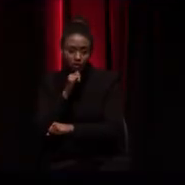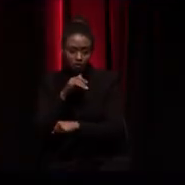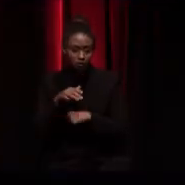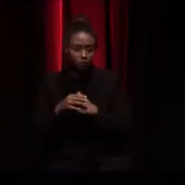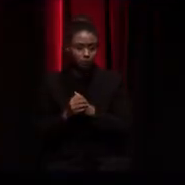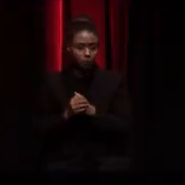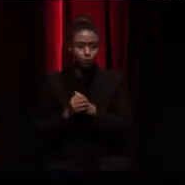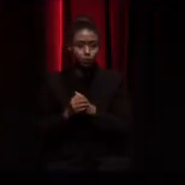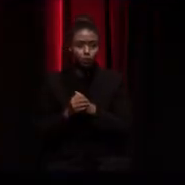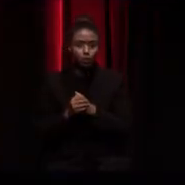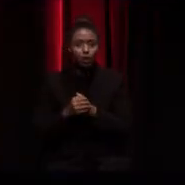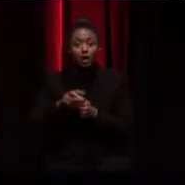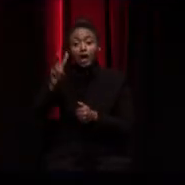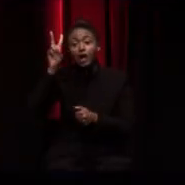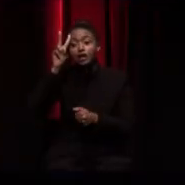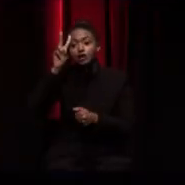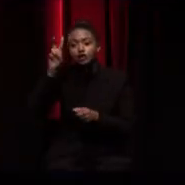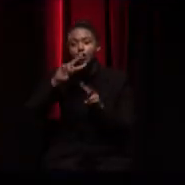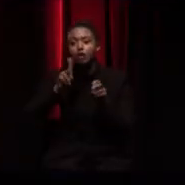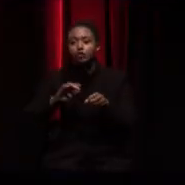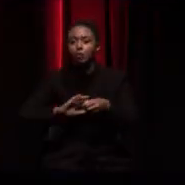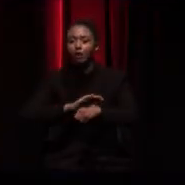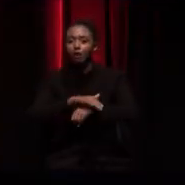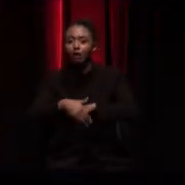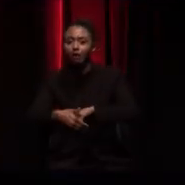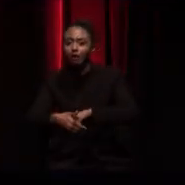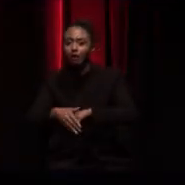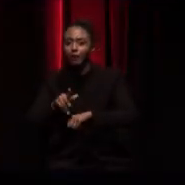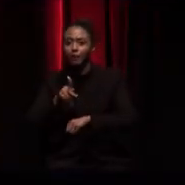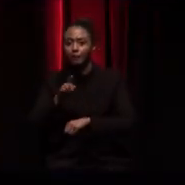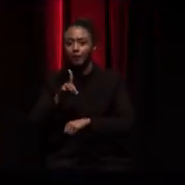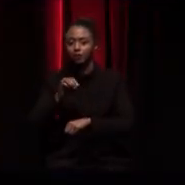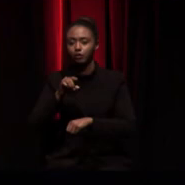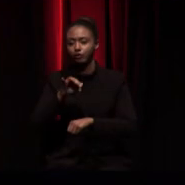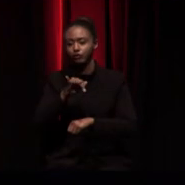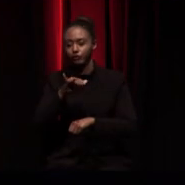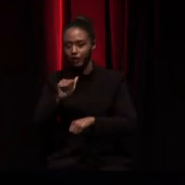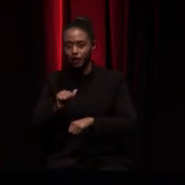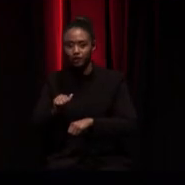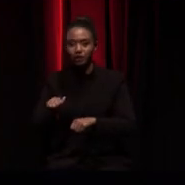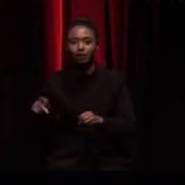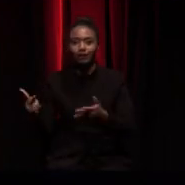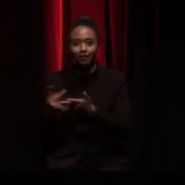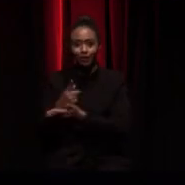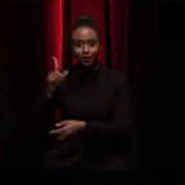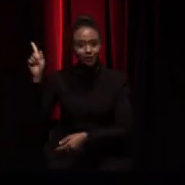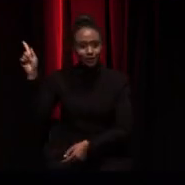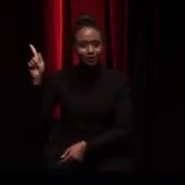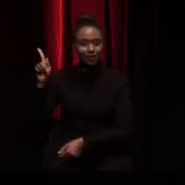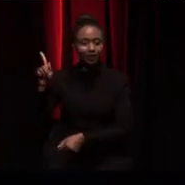a story of pedophilia, like the Boston Globe. You must be following,